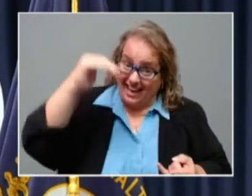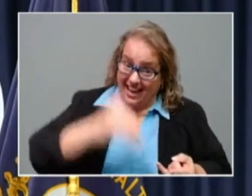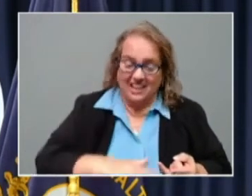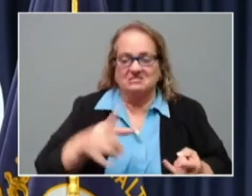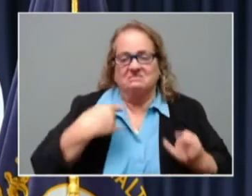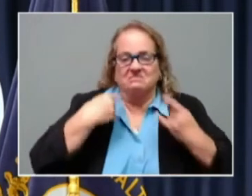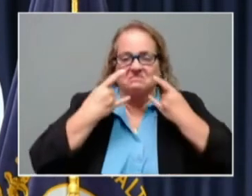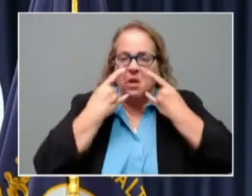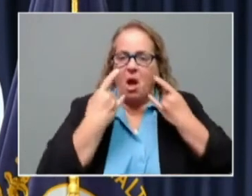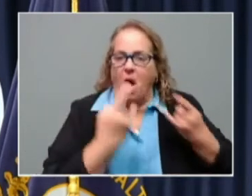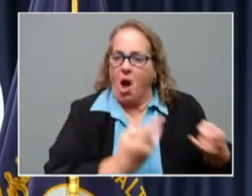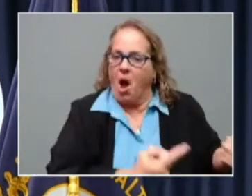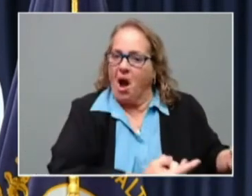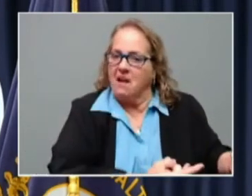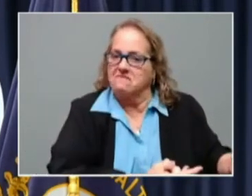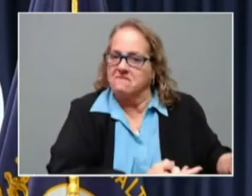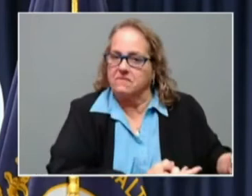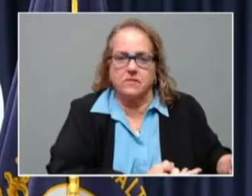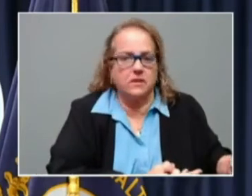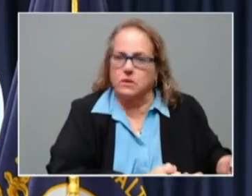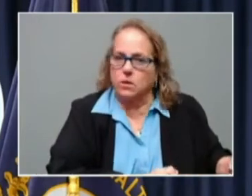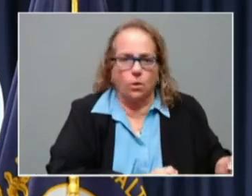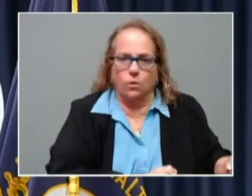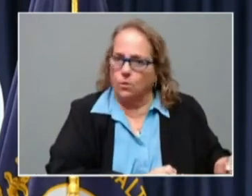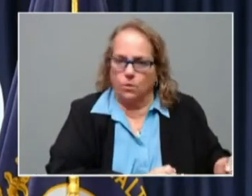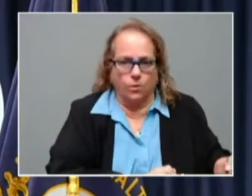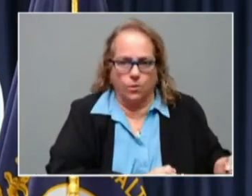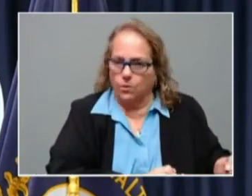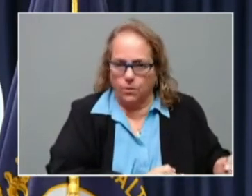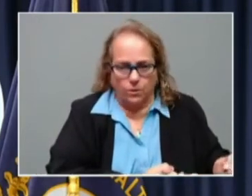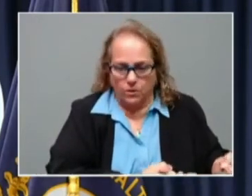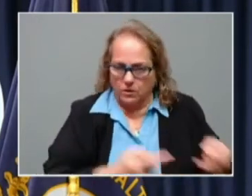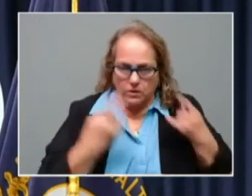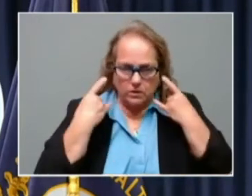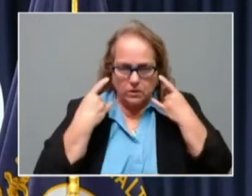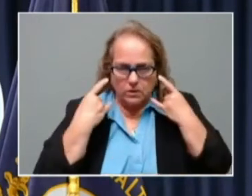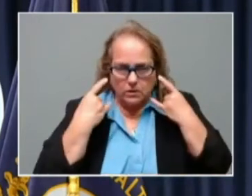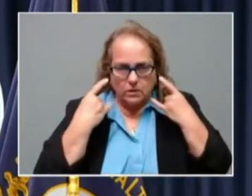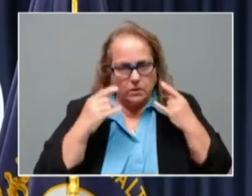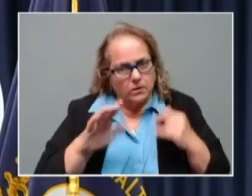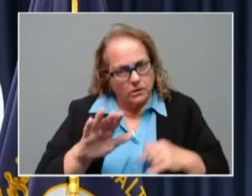vaccinated and I'm ready for that approval of 5-11. When that happens, I